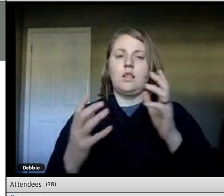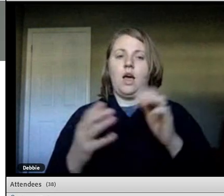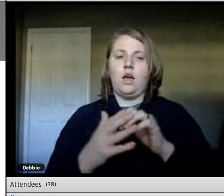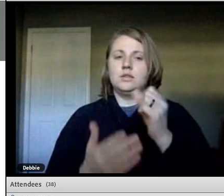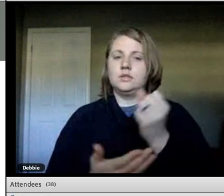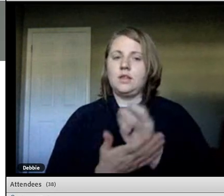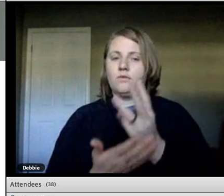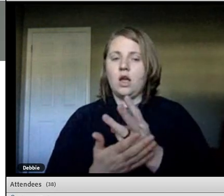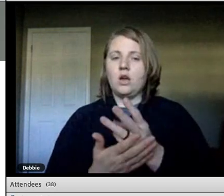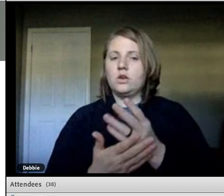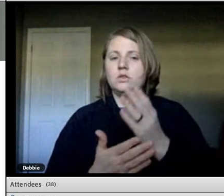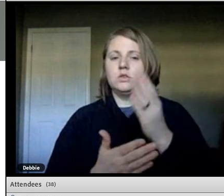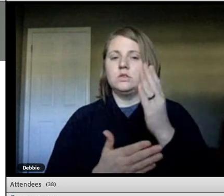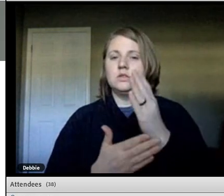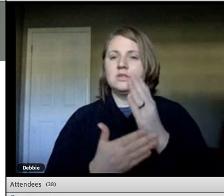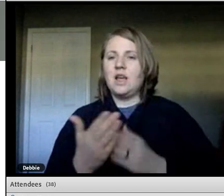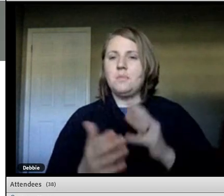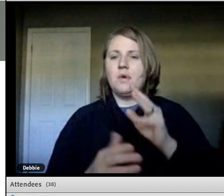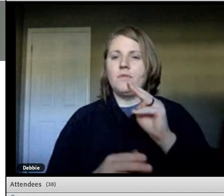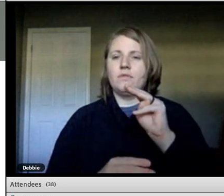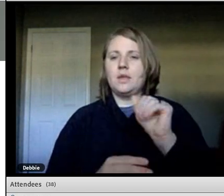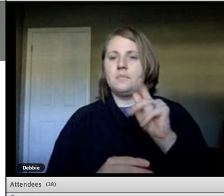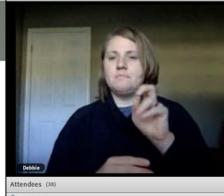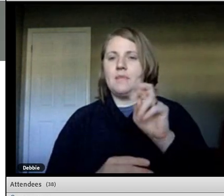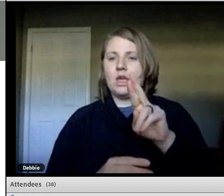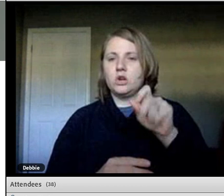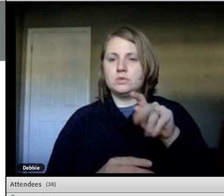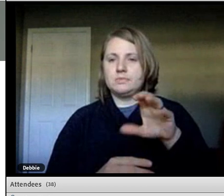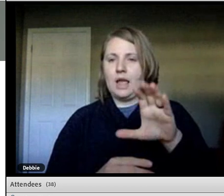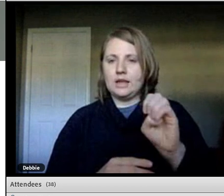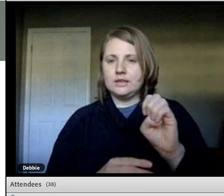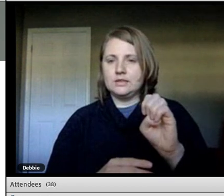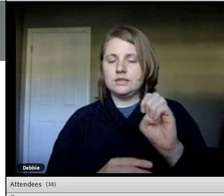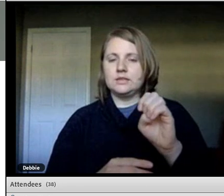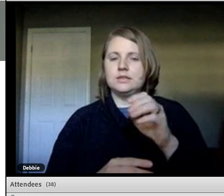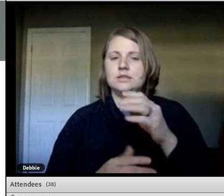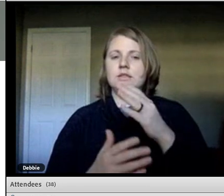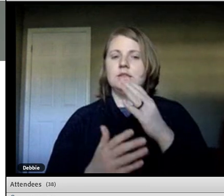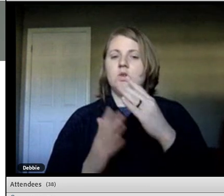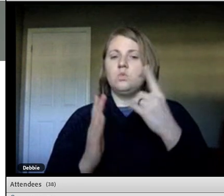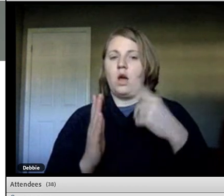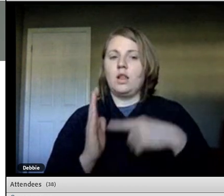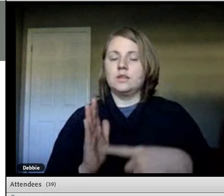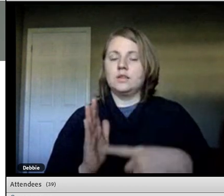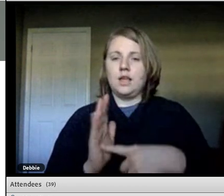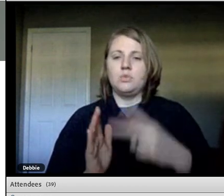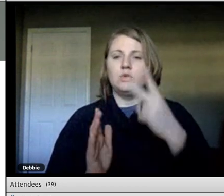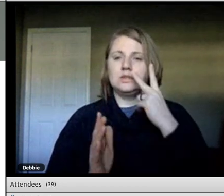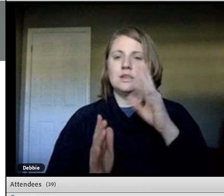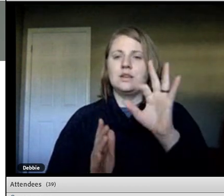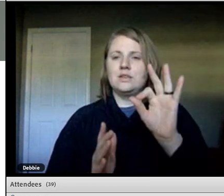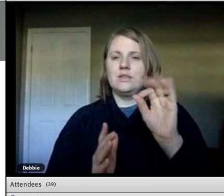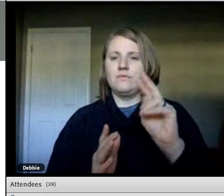some of the makerspace stuff. One of the examples you see this with is fonts a lot. Fonts will say, "You can use this